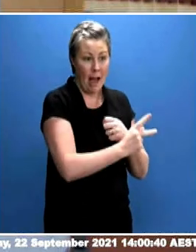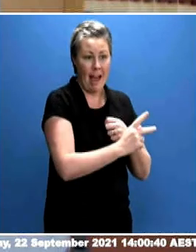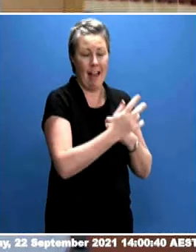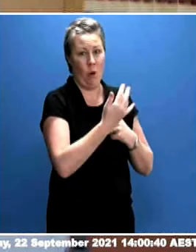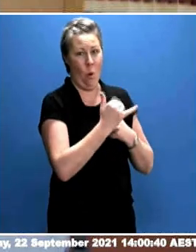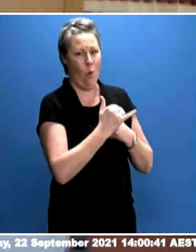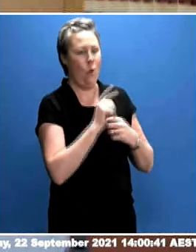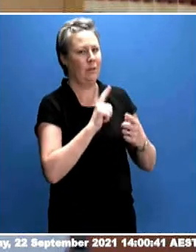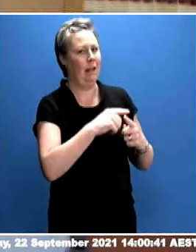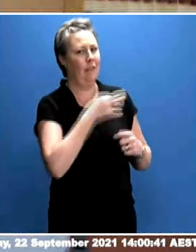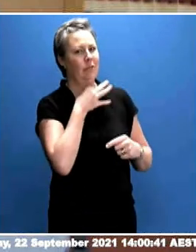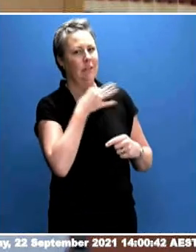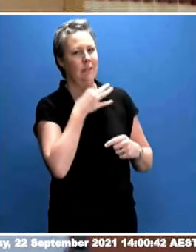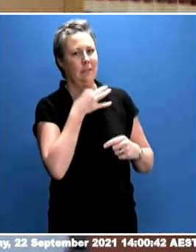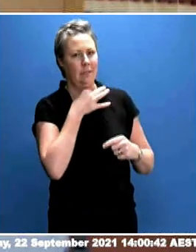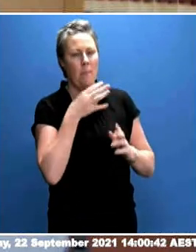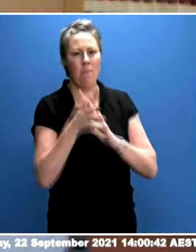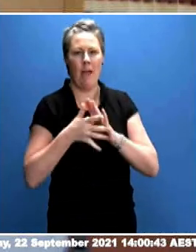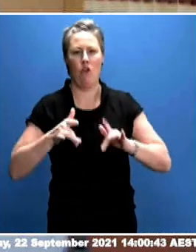Does it happen that an interim protection order is made